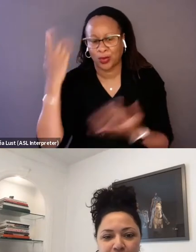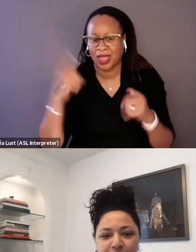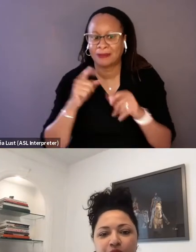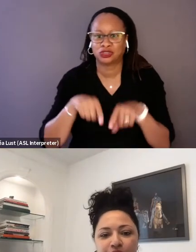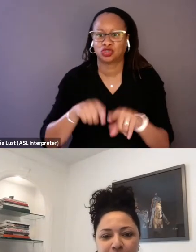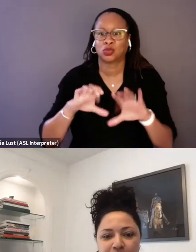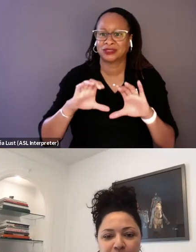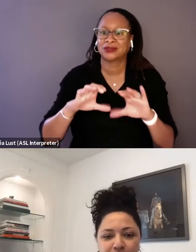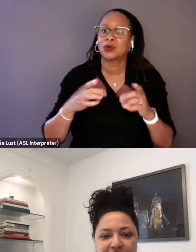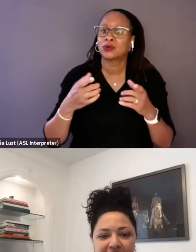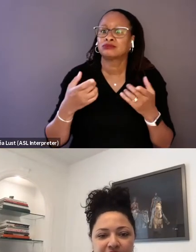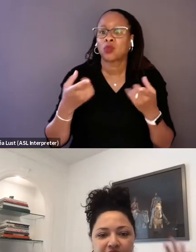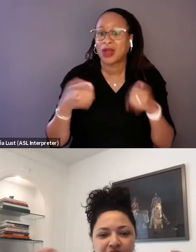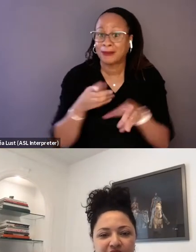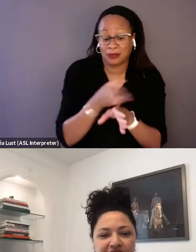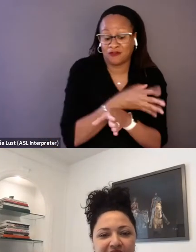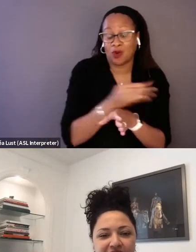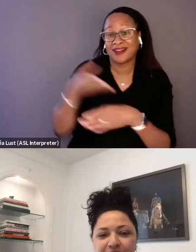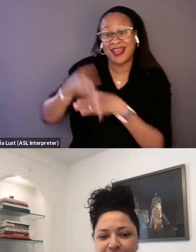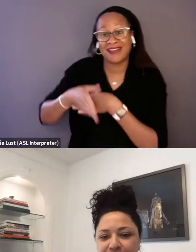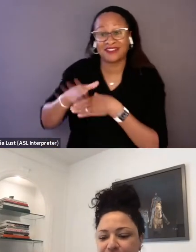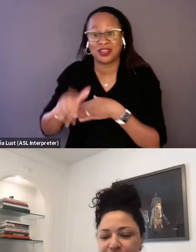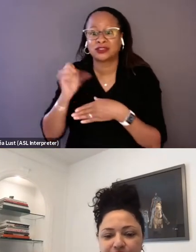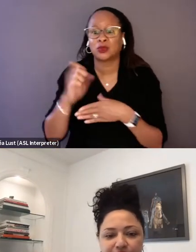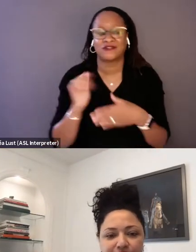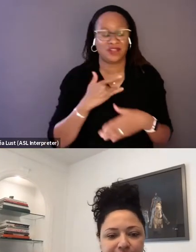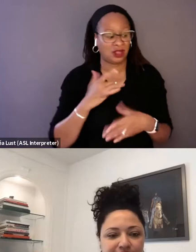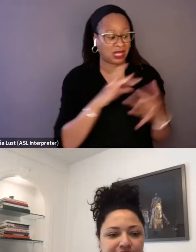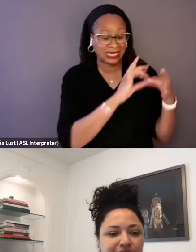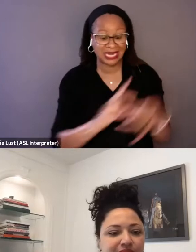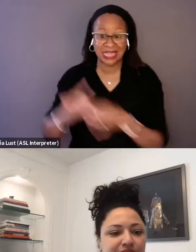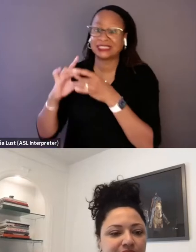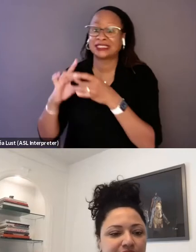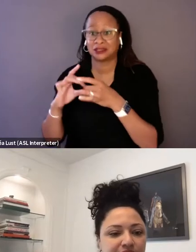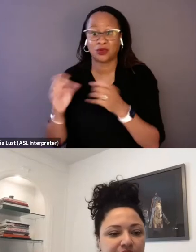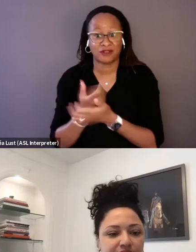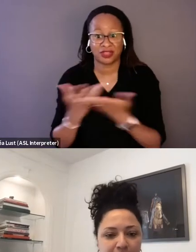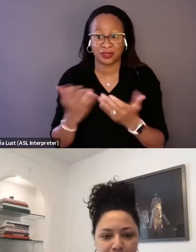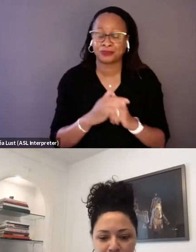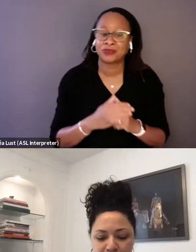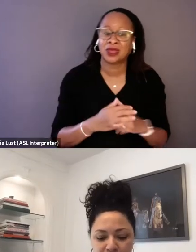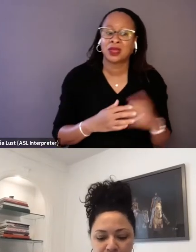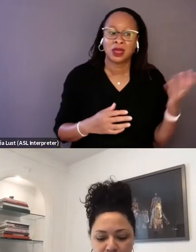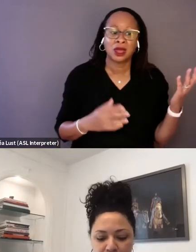you know, before them so that we can kind of all feel connected. One of the things that resonated with me,